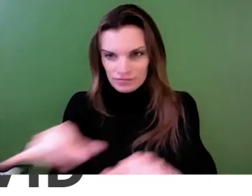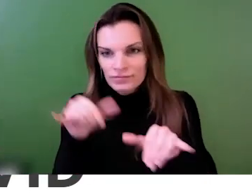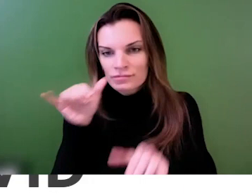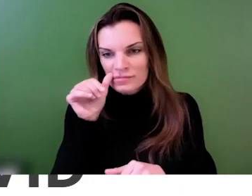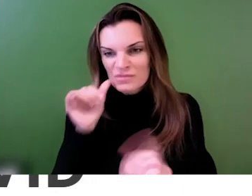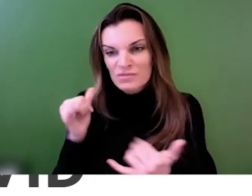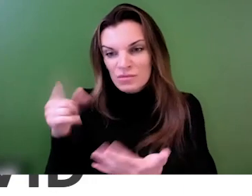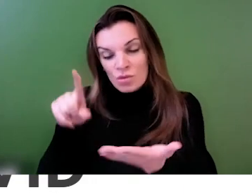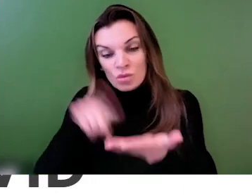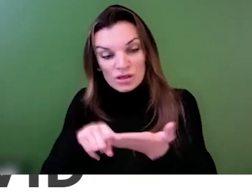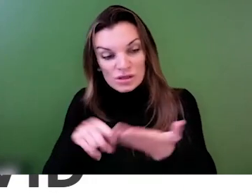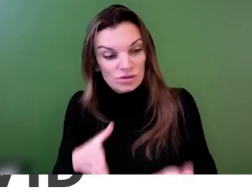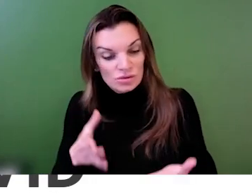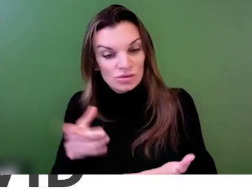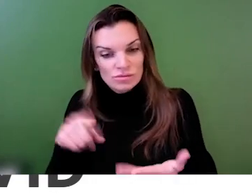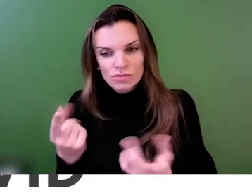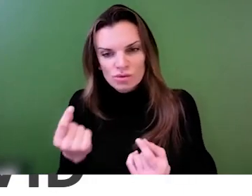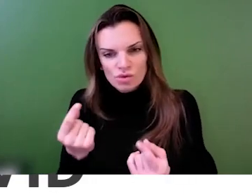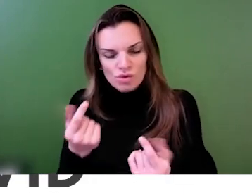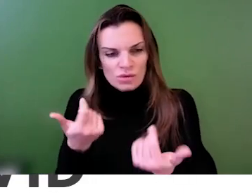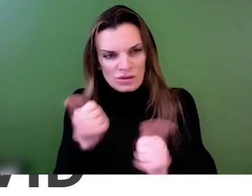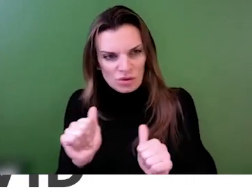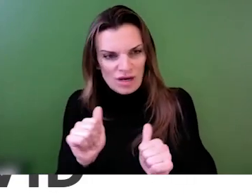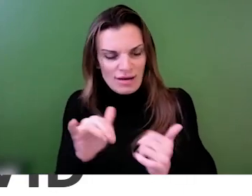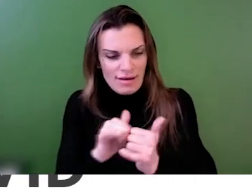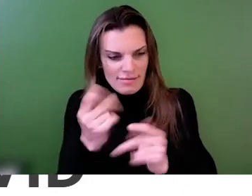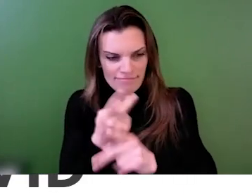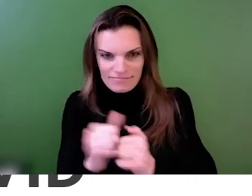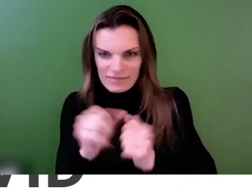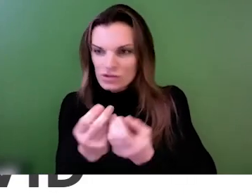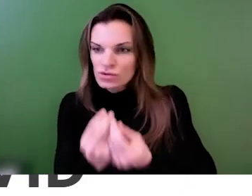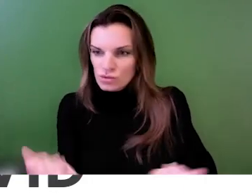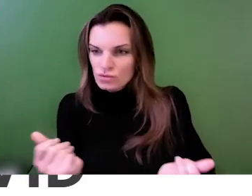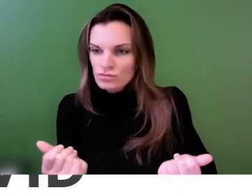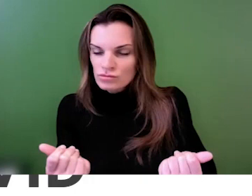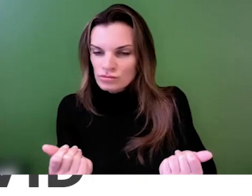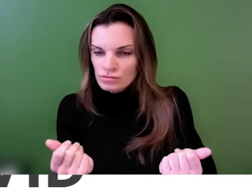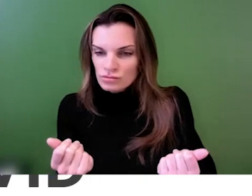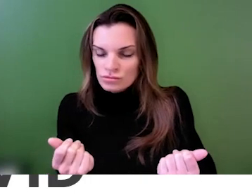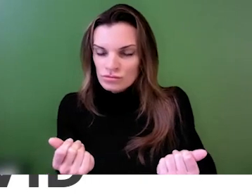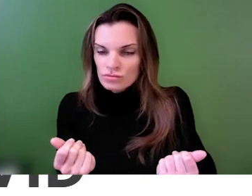trying to find solutions. And,